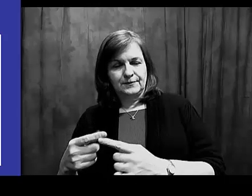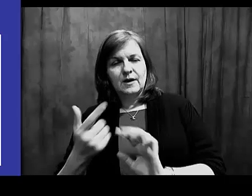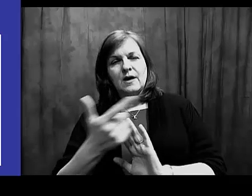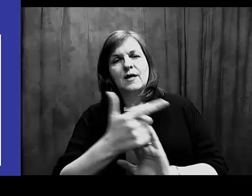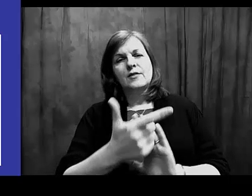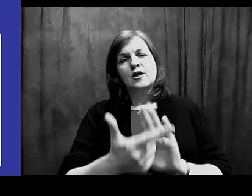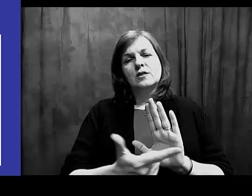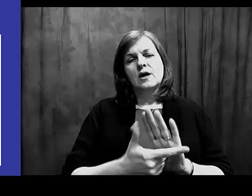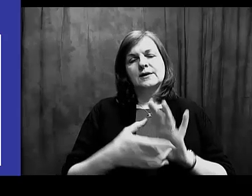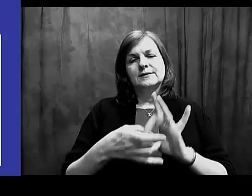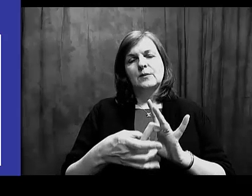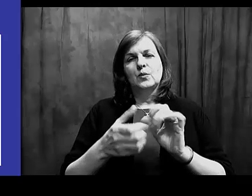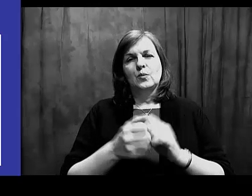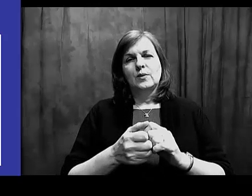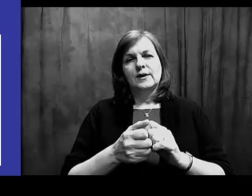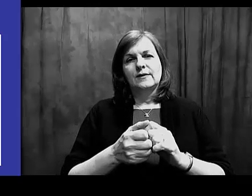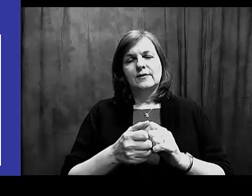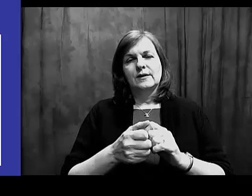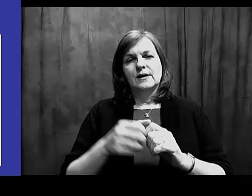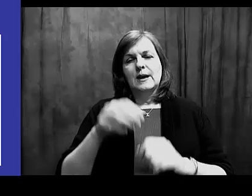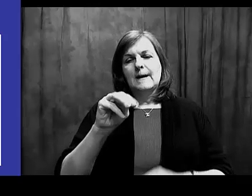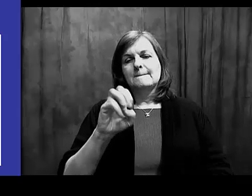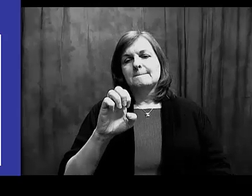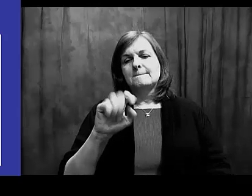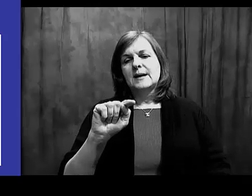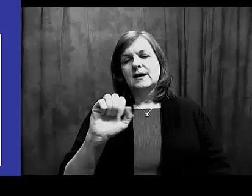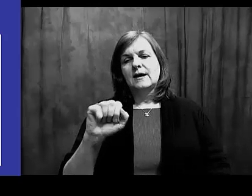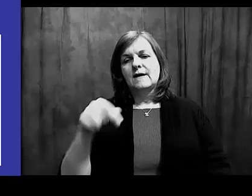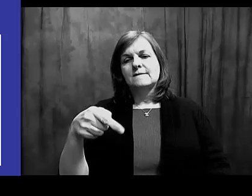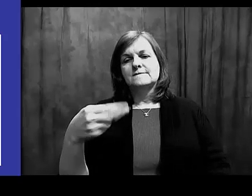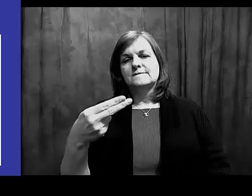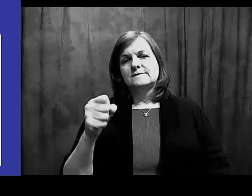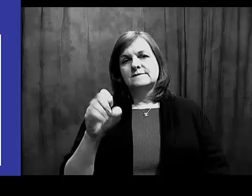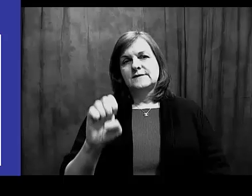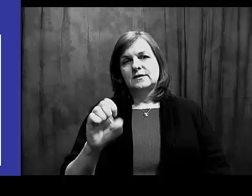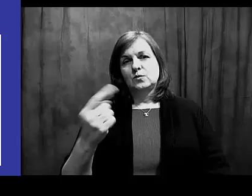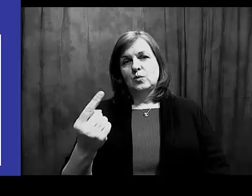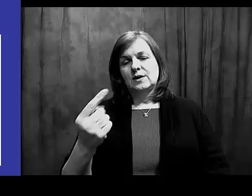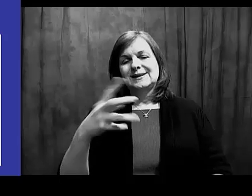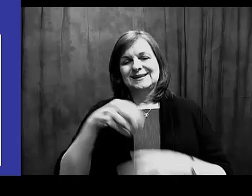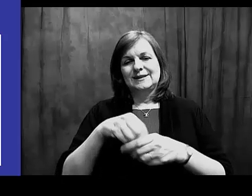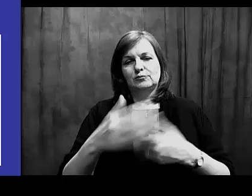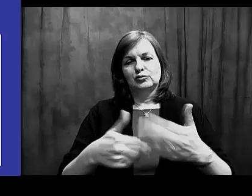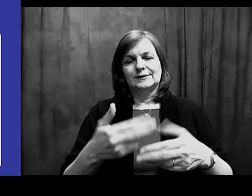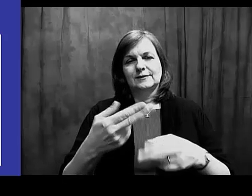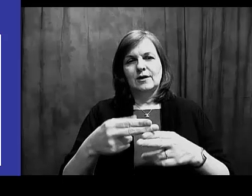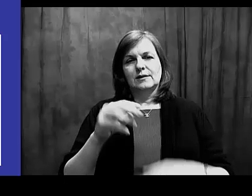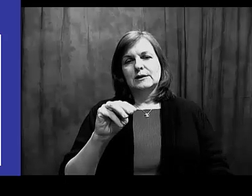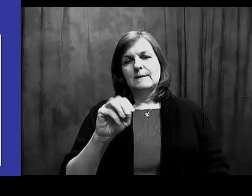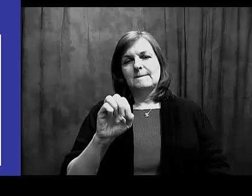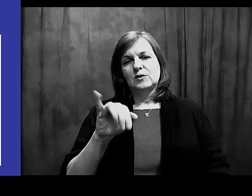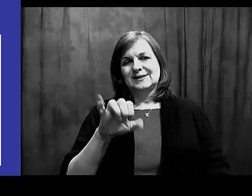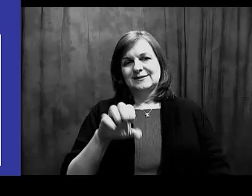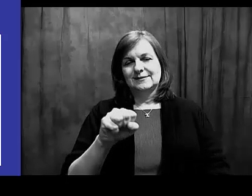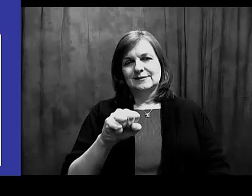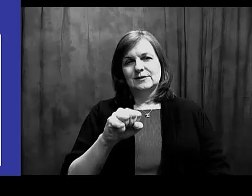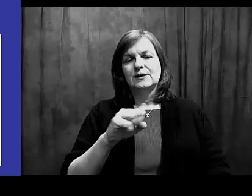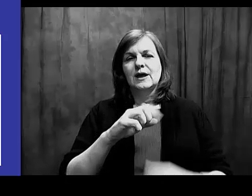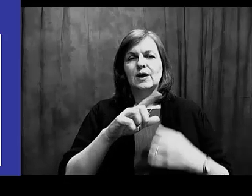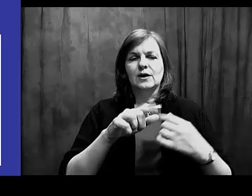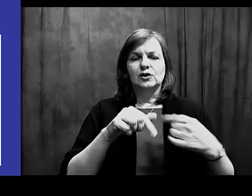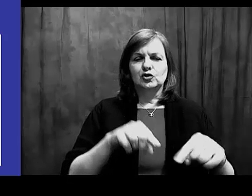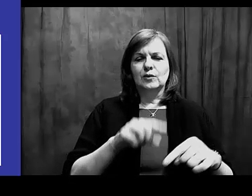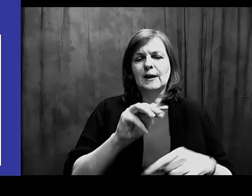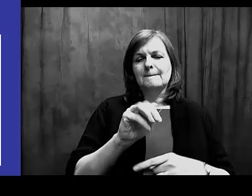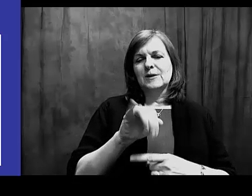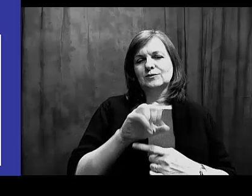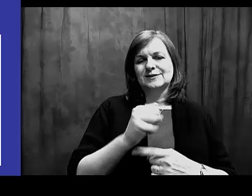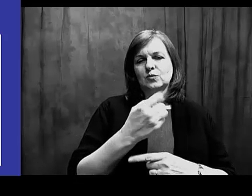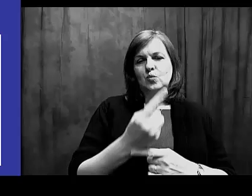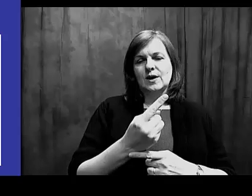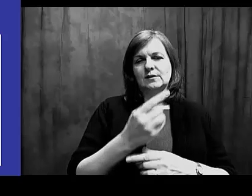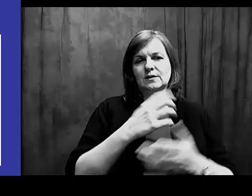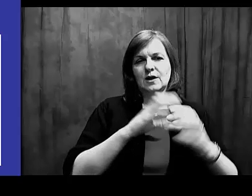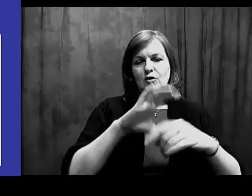it refers to metaphase I of meiosis -- this is the separation of the chromosomes during meiosis I